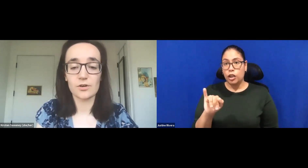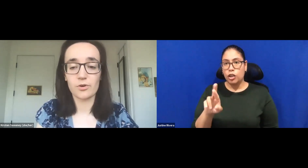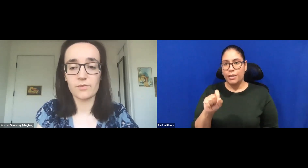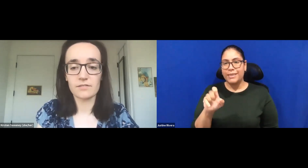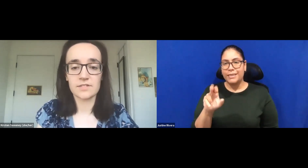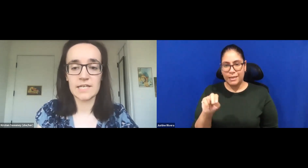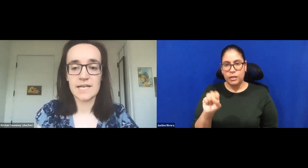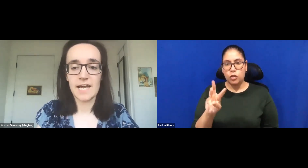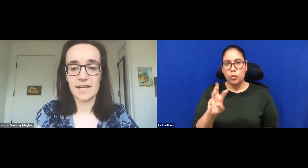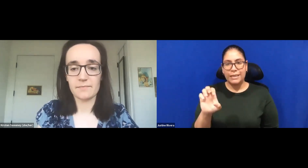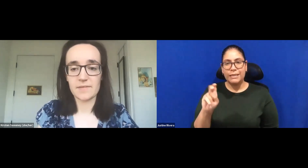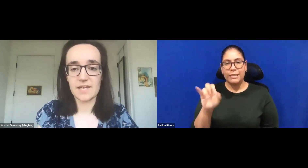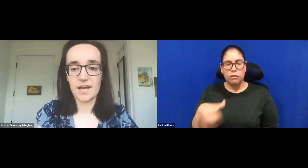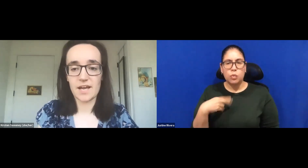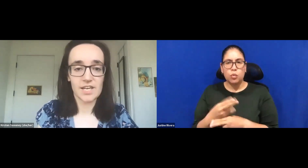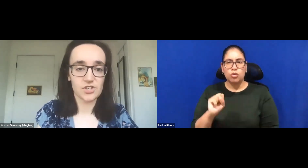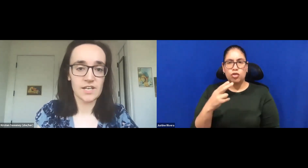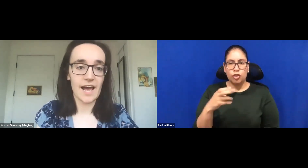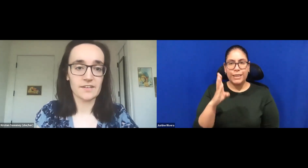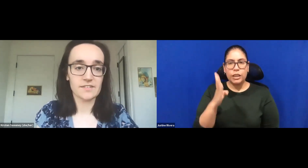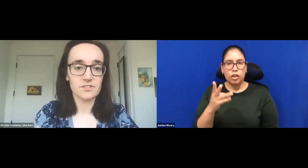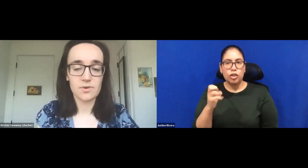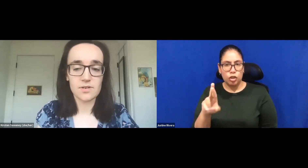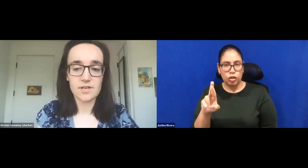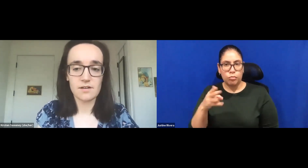pronouns, and I'm the Education and Access Coordinator at